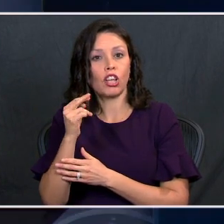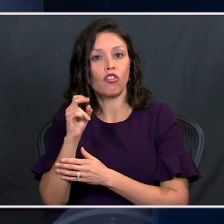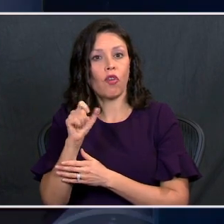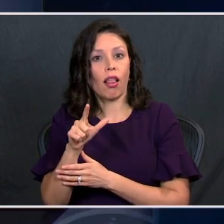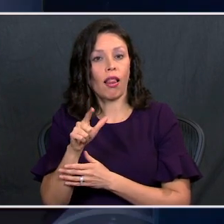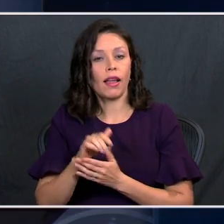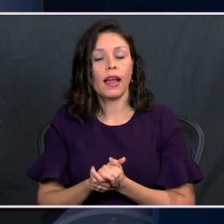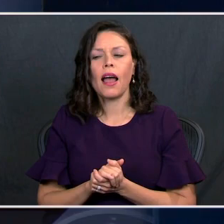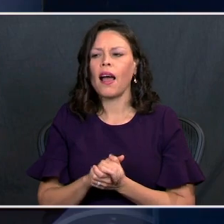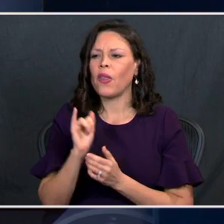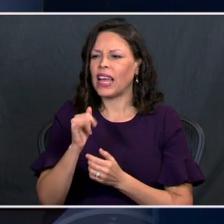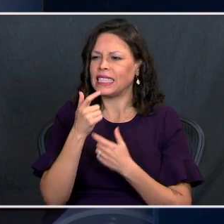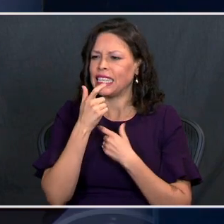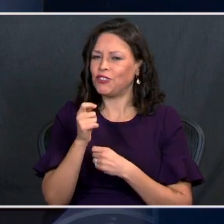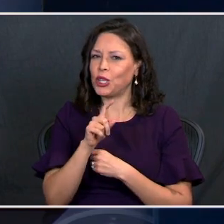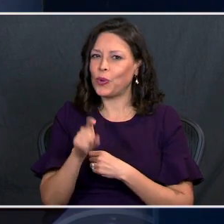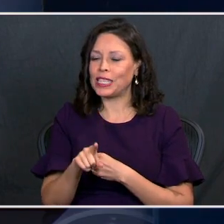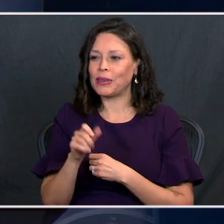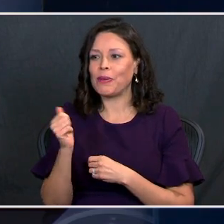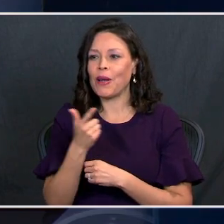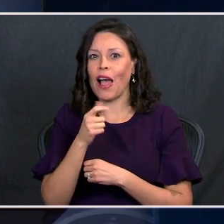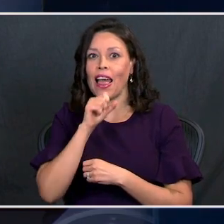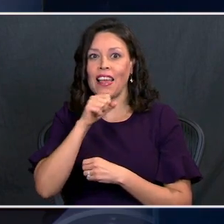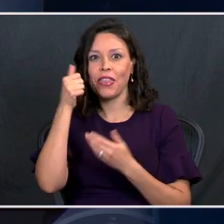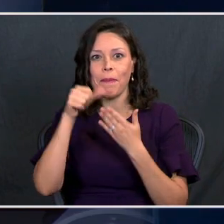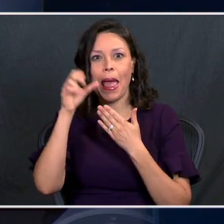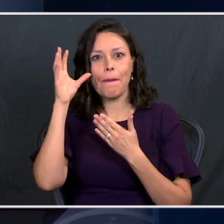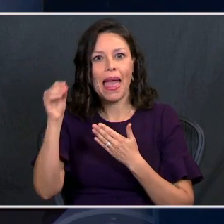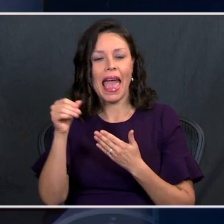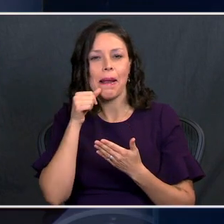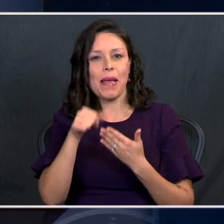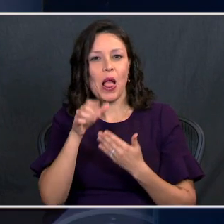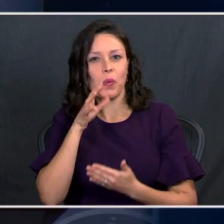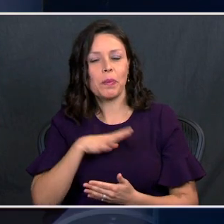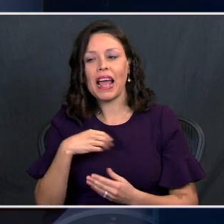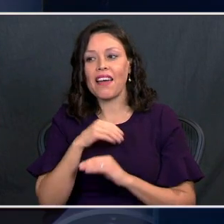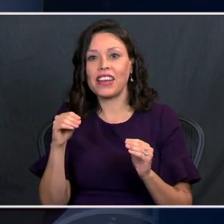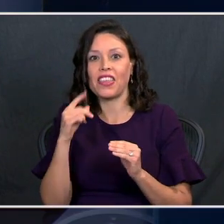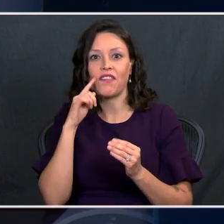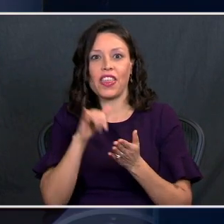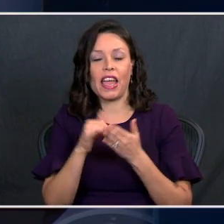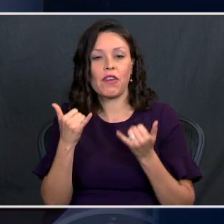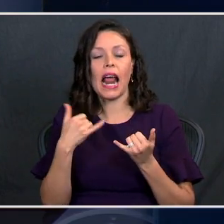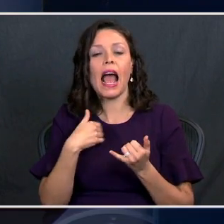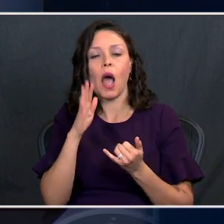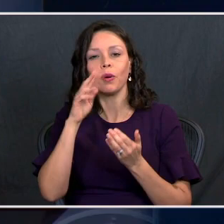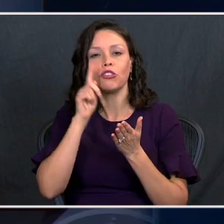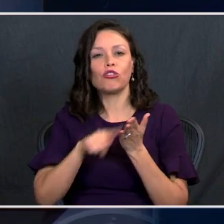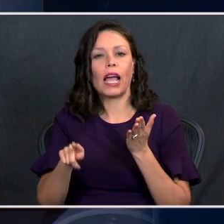Ms. Psaki: It's an interesting question. We all love the mailman and mailwoman. I don't have anything for you on it. I'm happy to check with our team on it